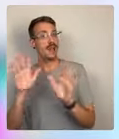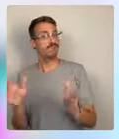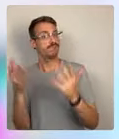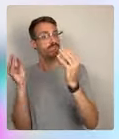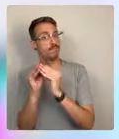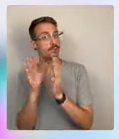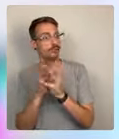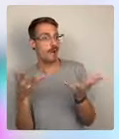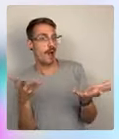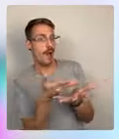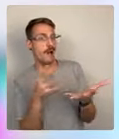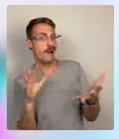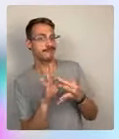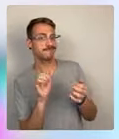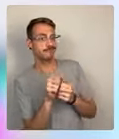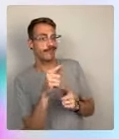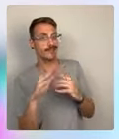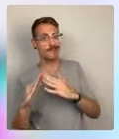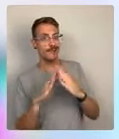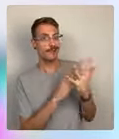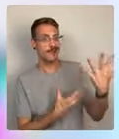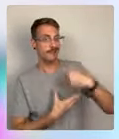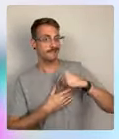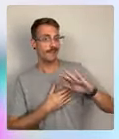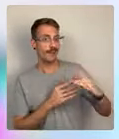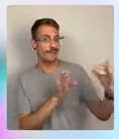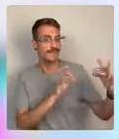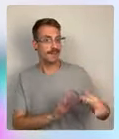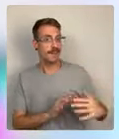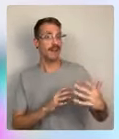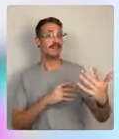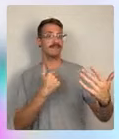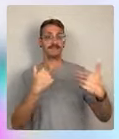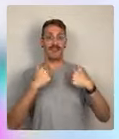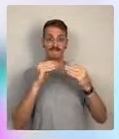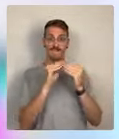You have studios that could potentially be doing more to engage with their communities